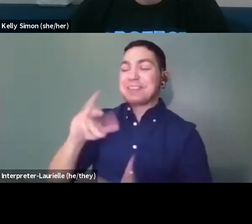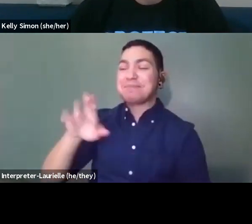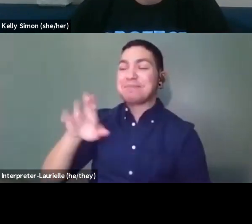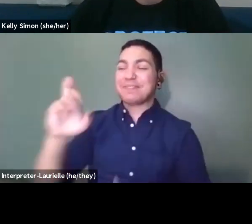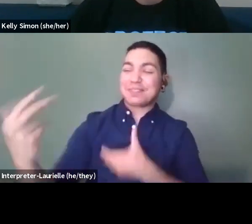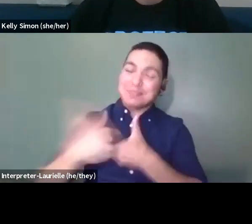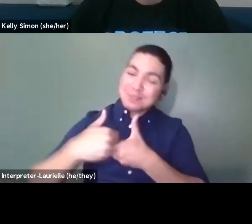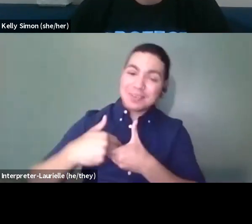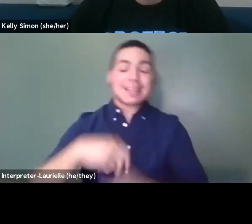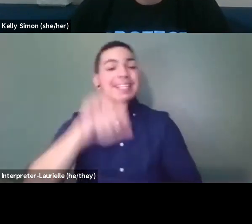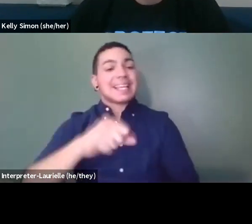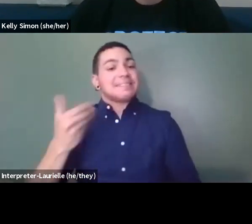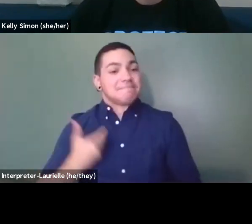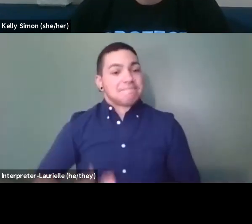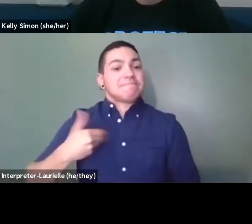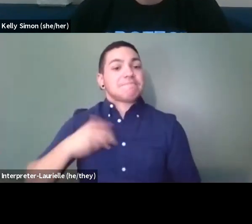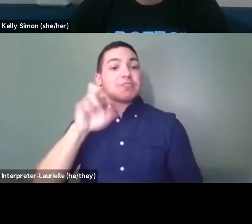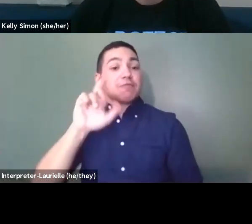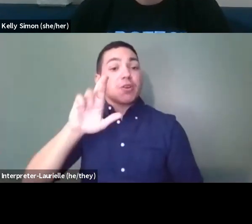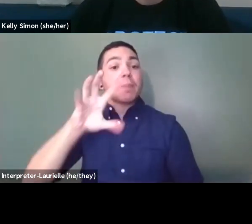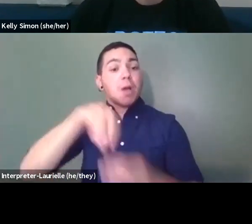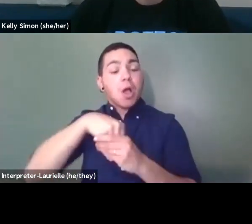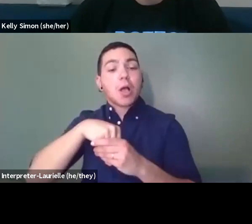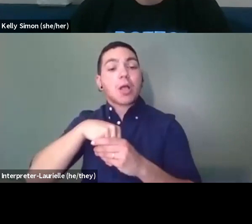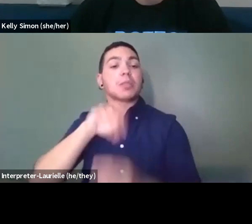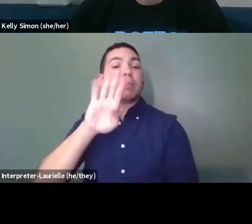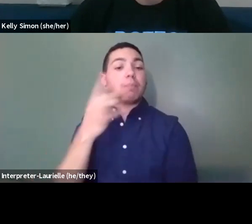They're online and happen weekly with educational and cultural